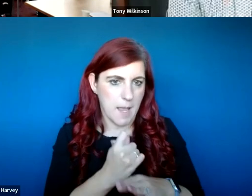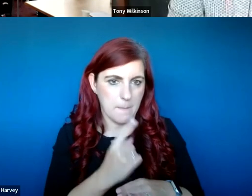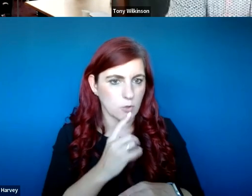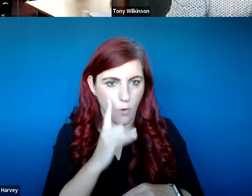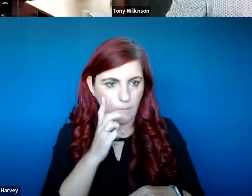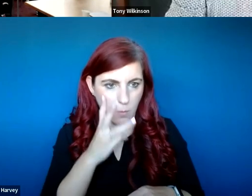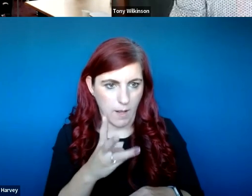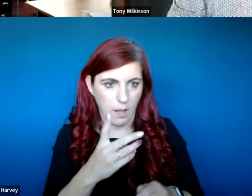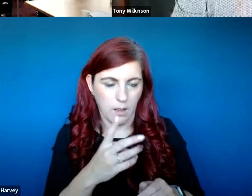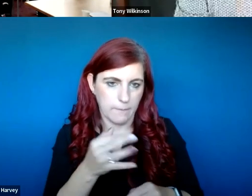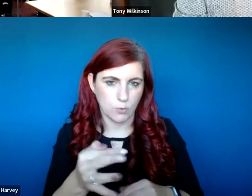in the future.